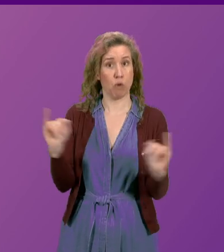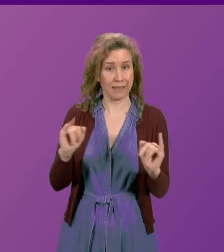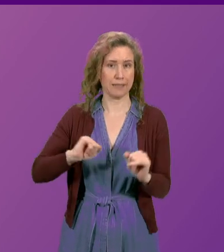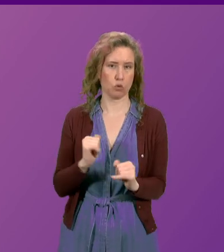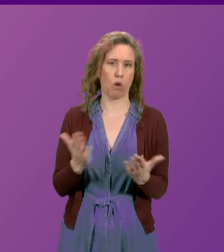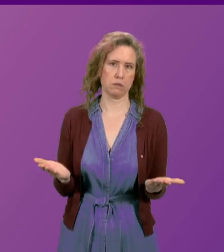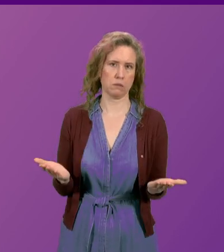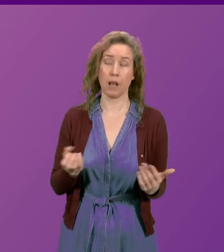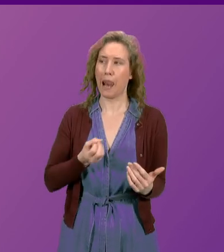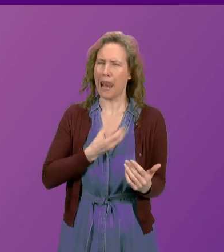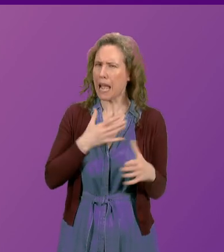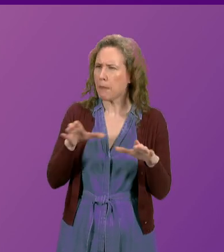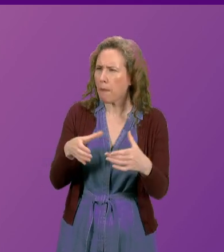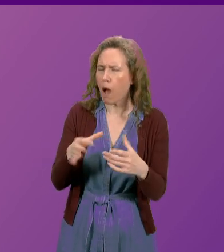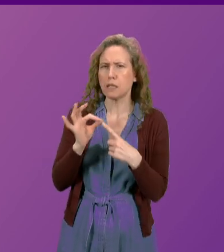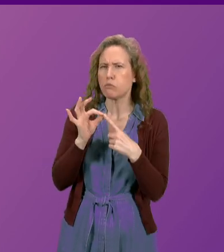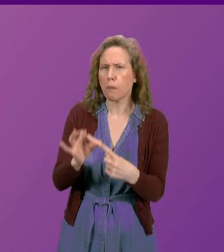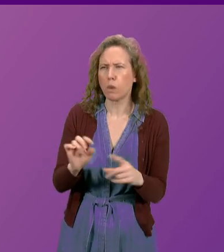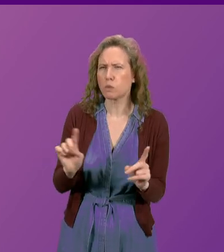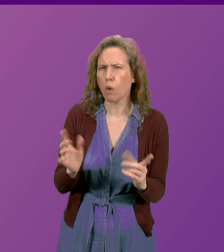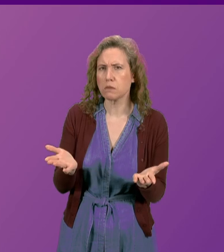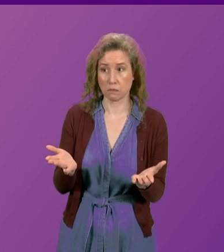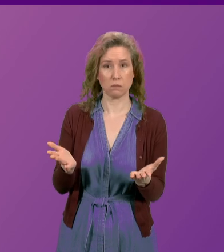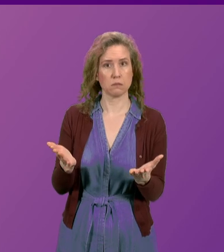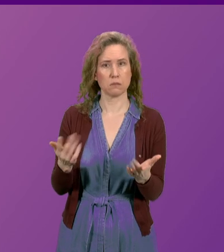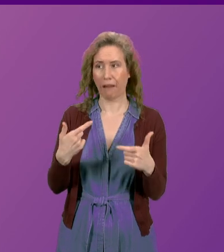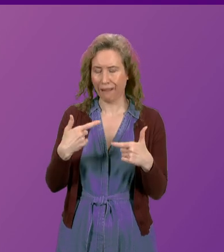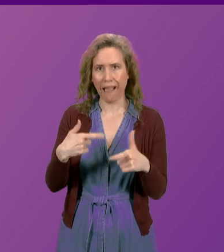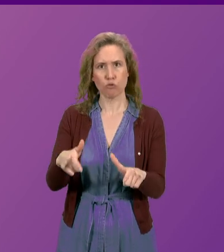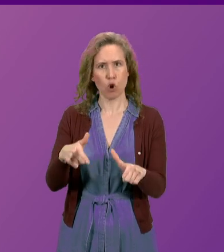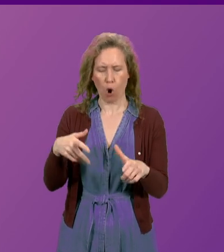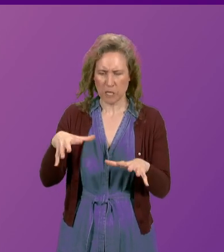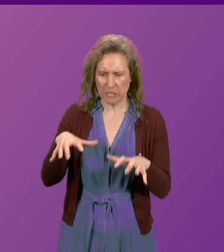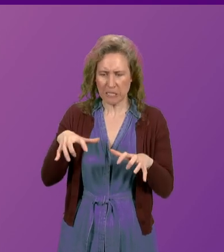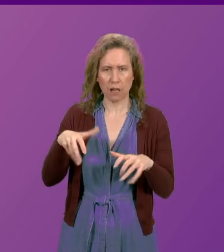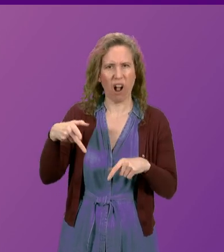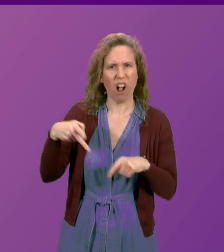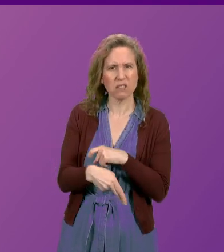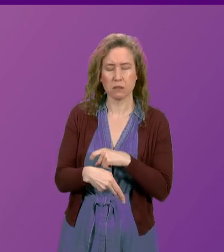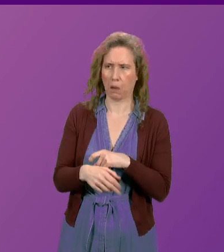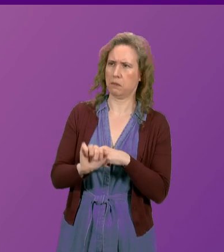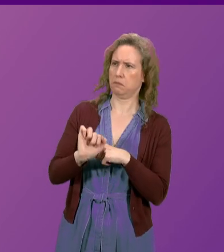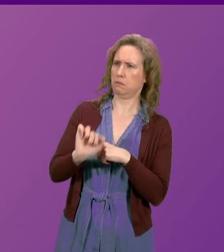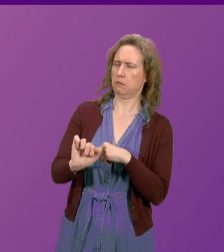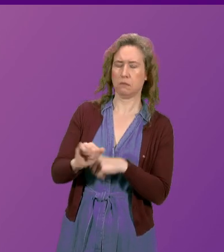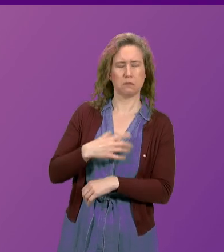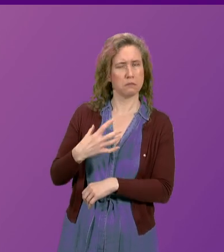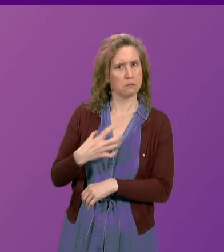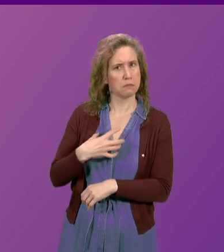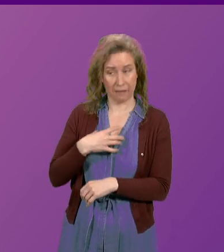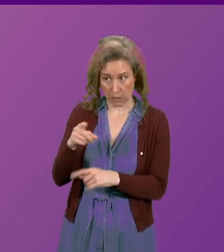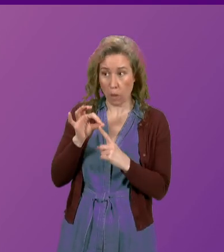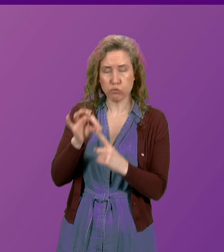but the Labour Party is proposing to continue that austerity. That is what is being proposed.